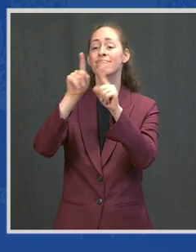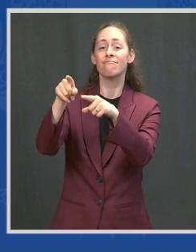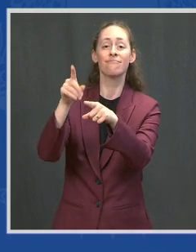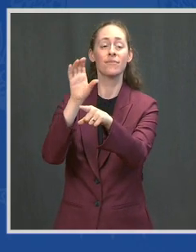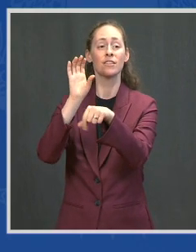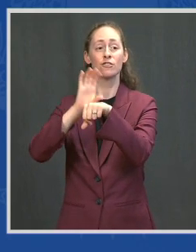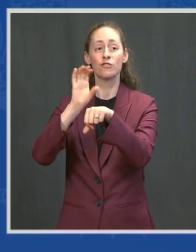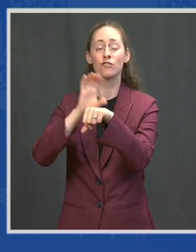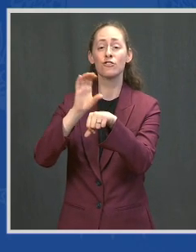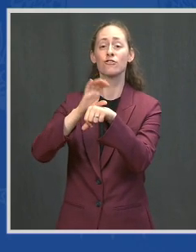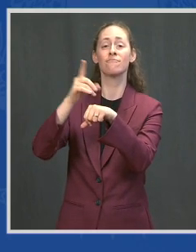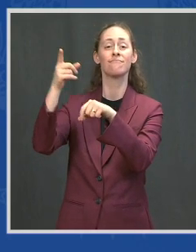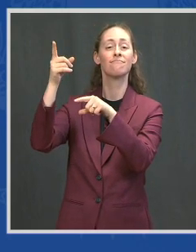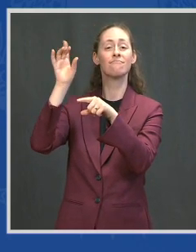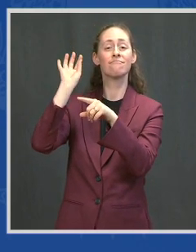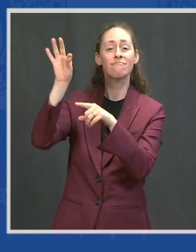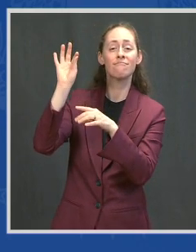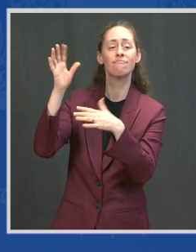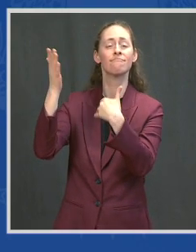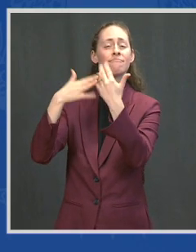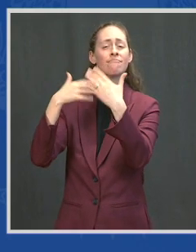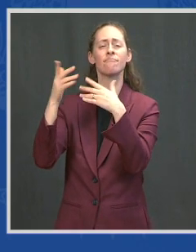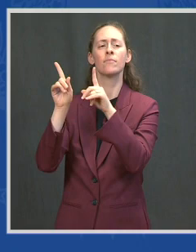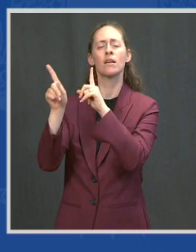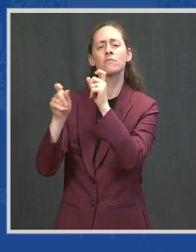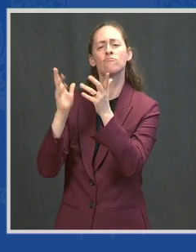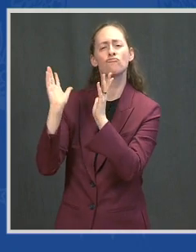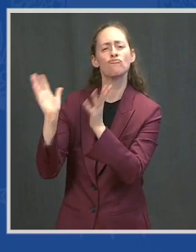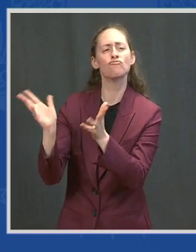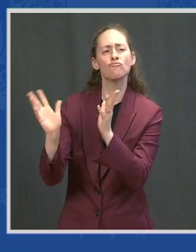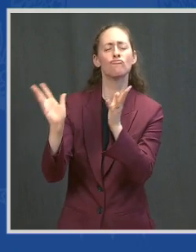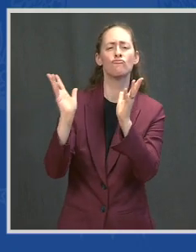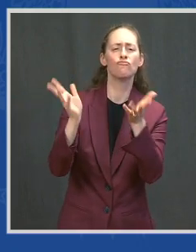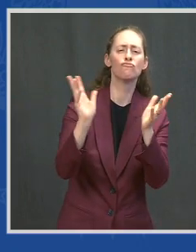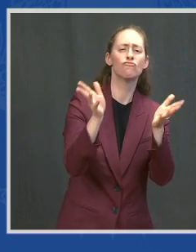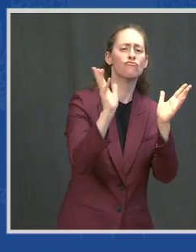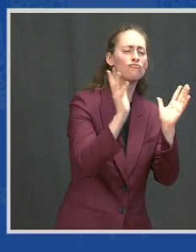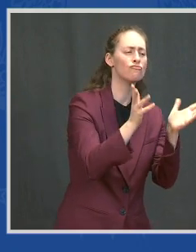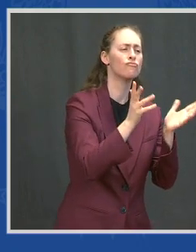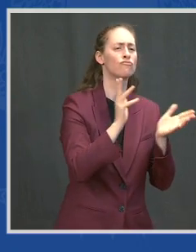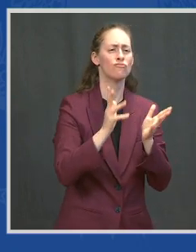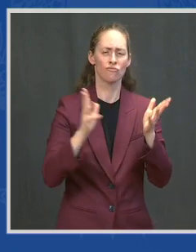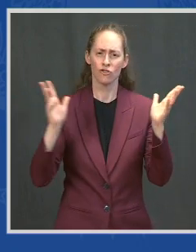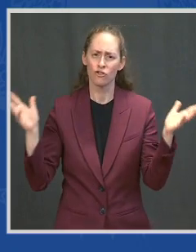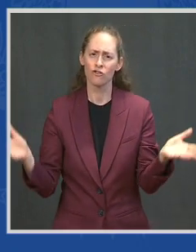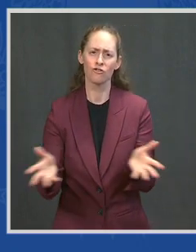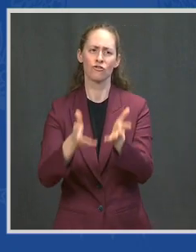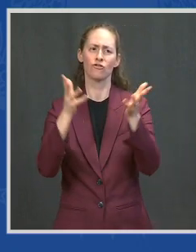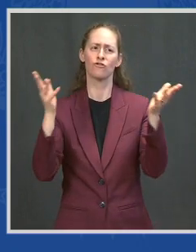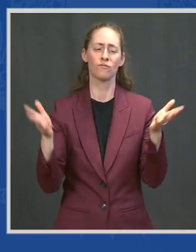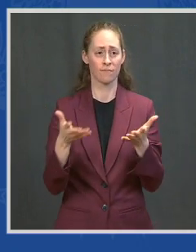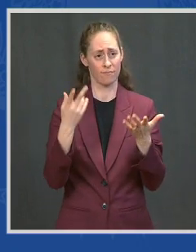Look to those people to help answer your questions. I want to be clear. I've been saying this a long time.